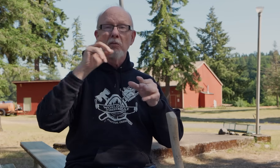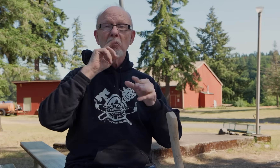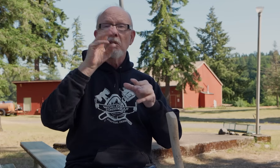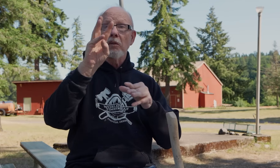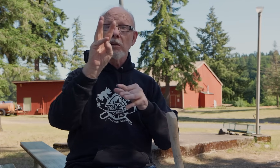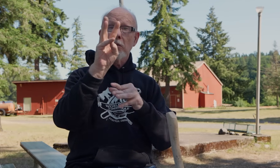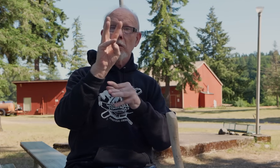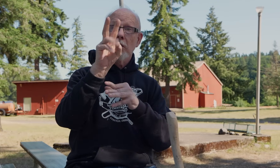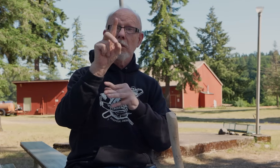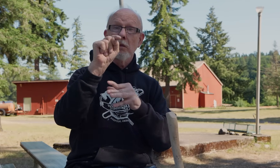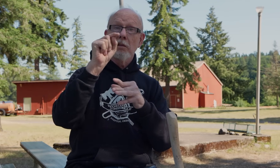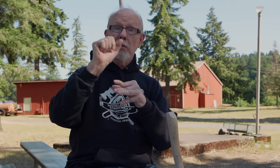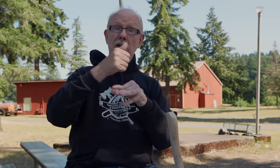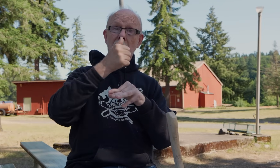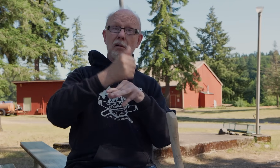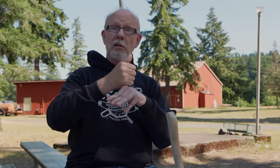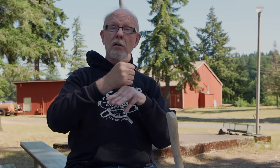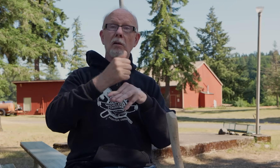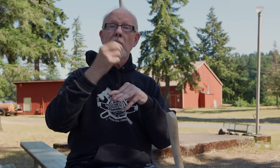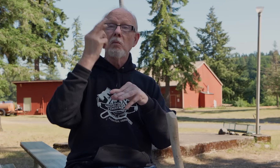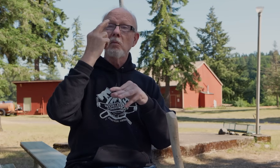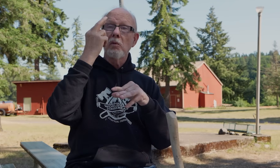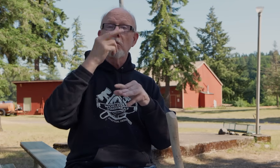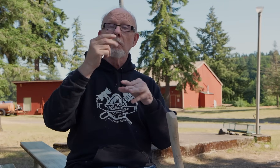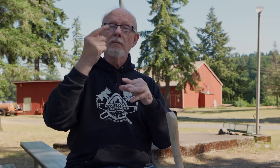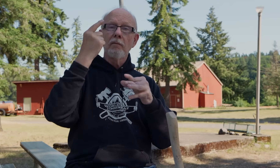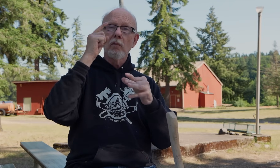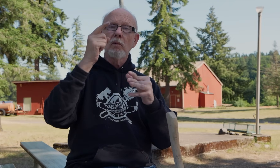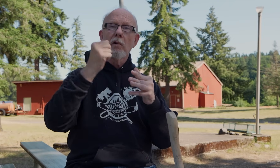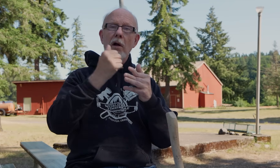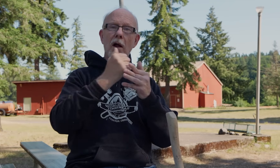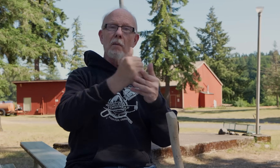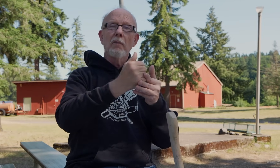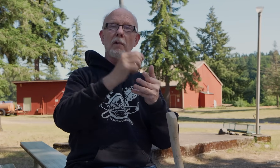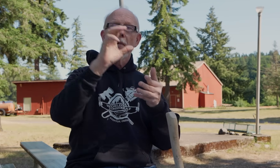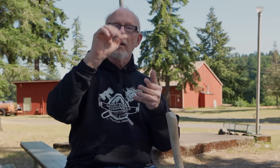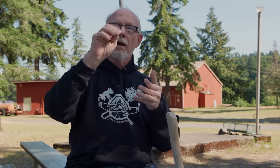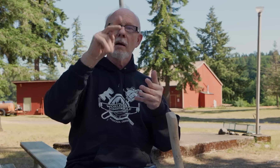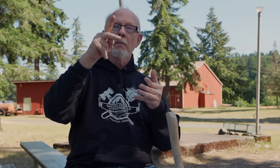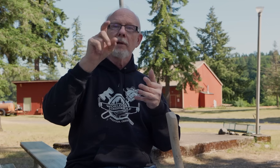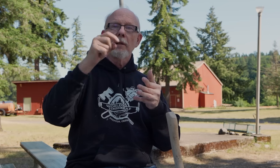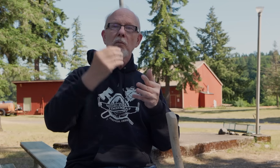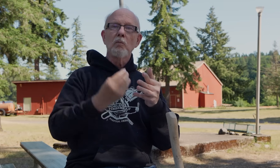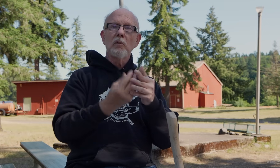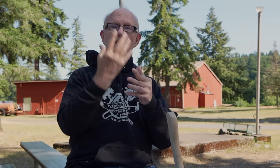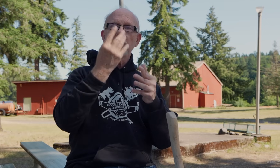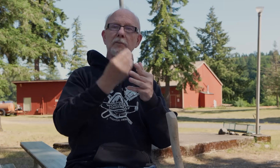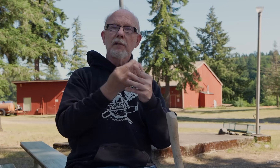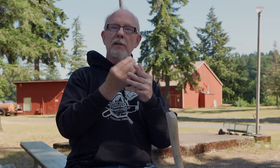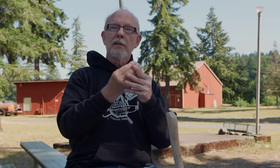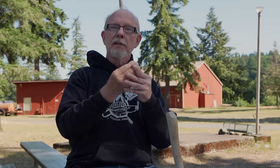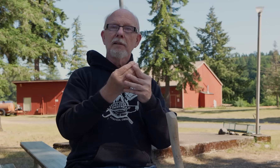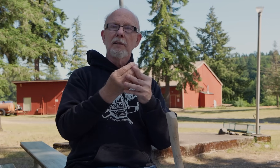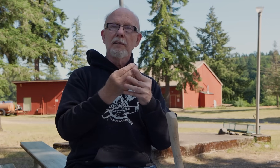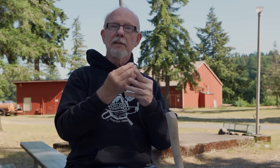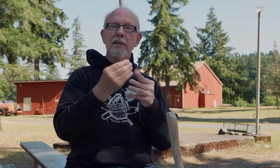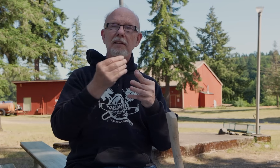Its real reason for being founded? To help the camps grow their funding.